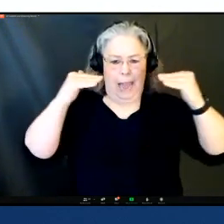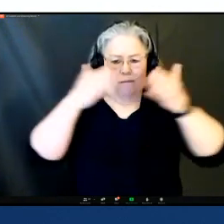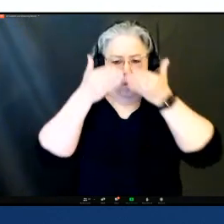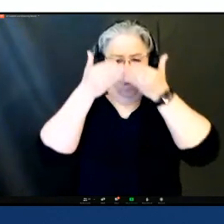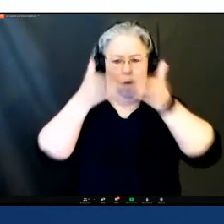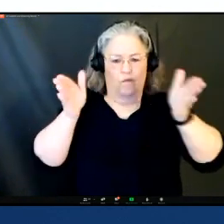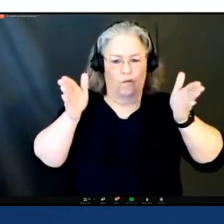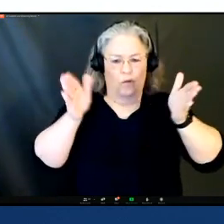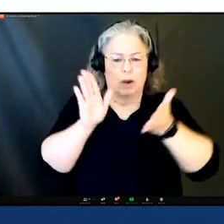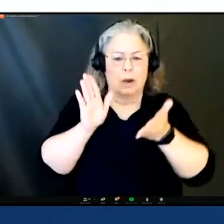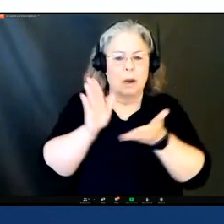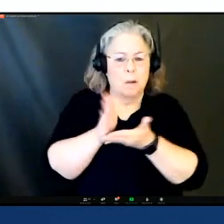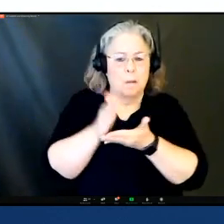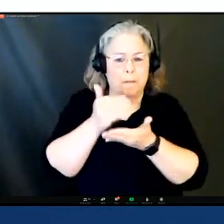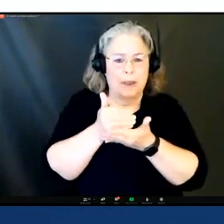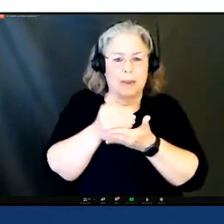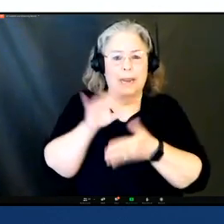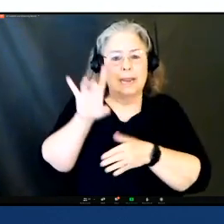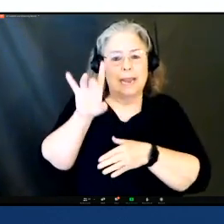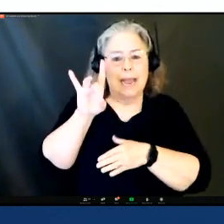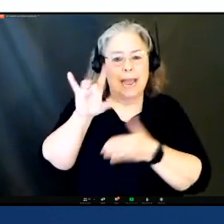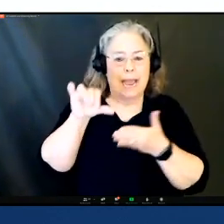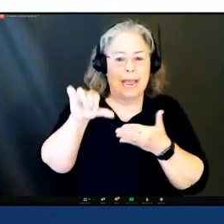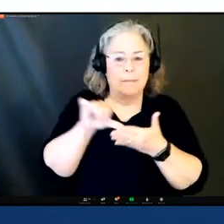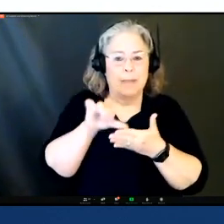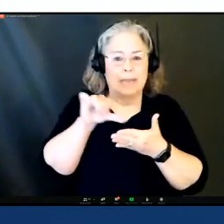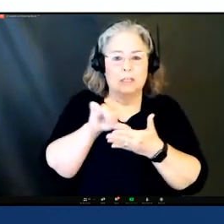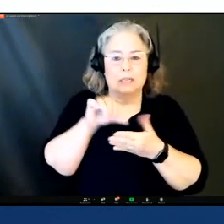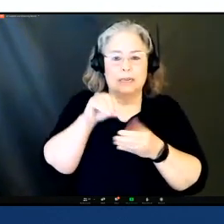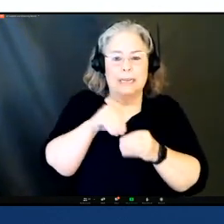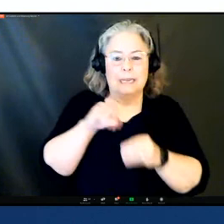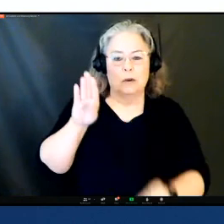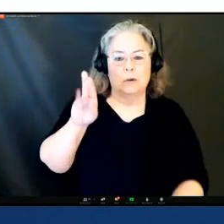then the eight page budget and brief document shown here is really a better bet.